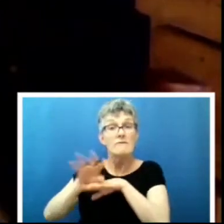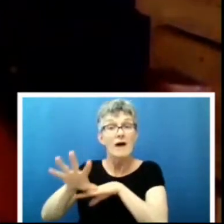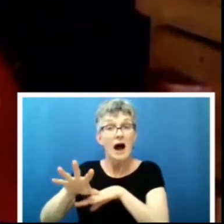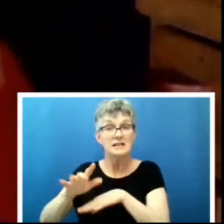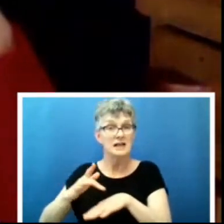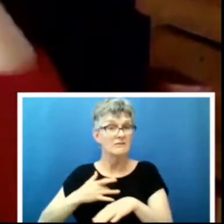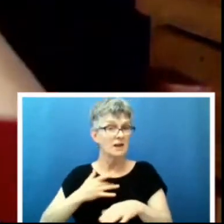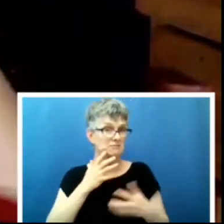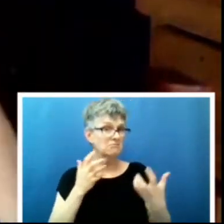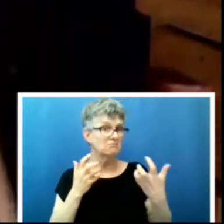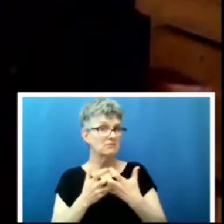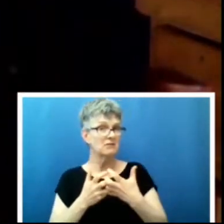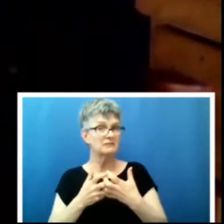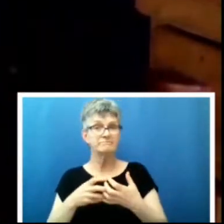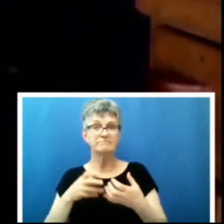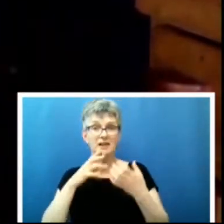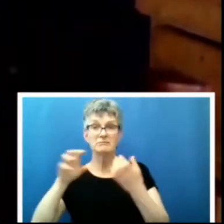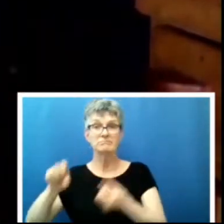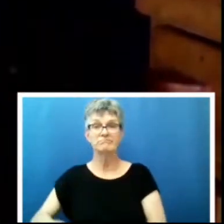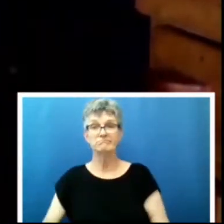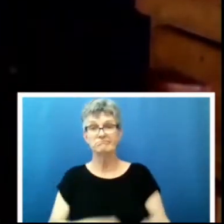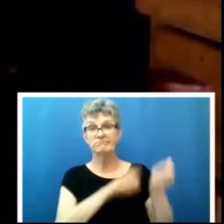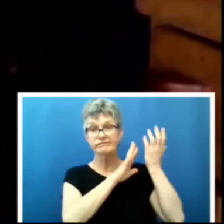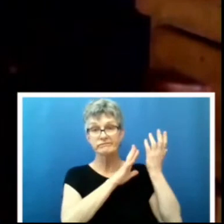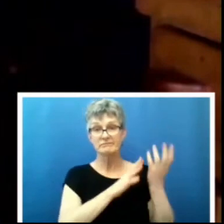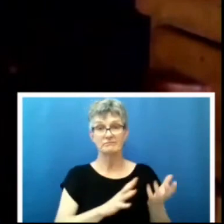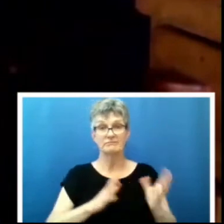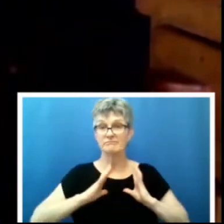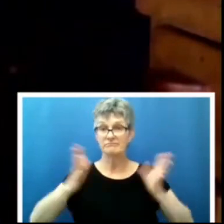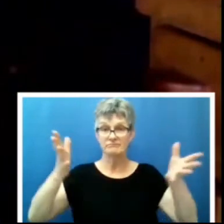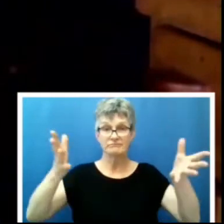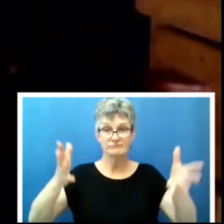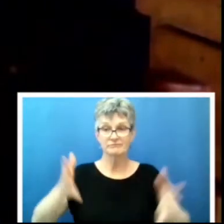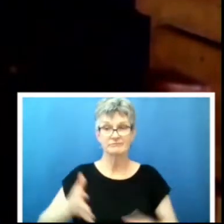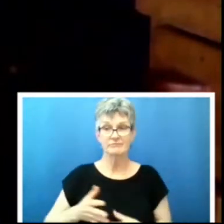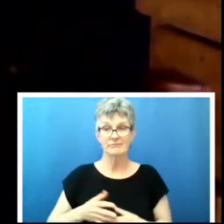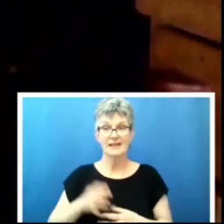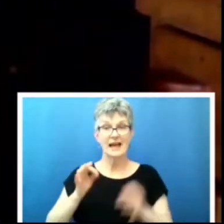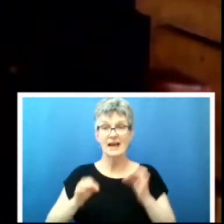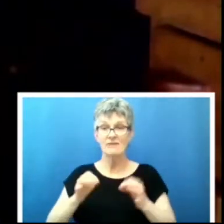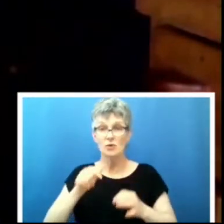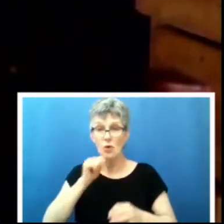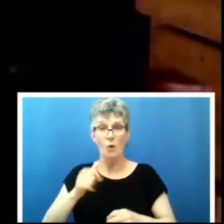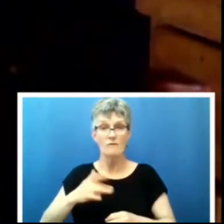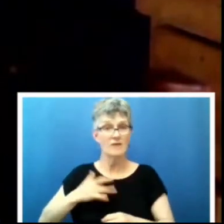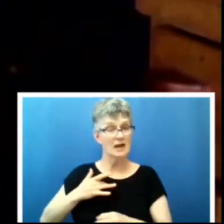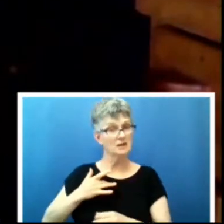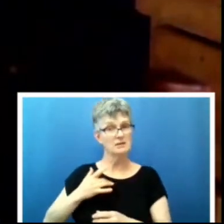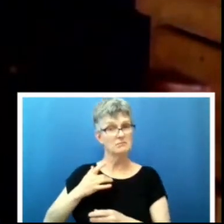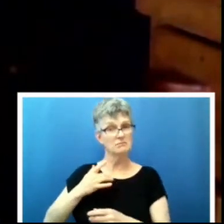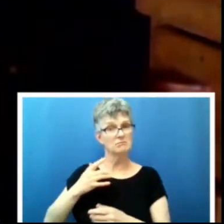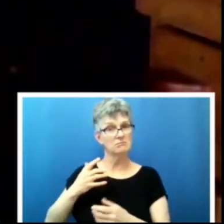or pass the stress test for science. Again, I'm just more interested in doing what works and gets results for people.